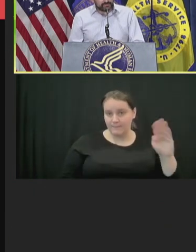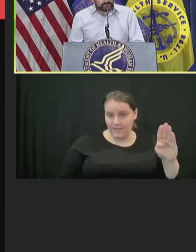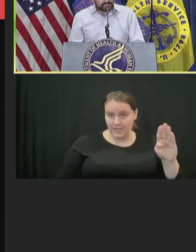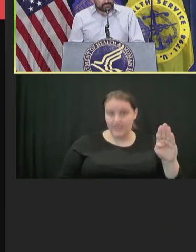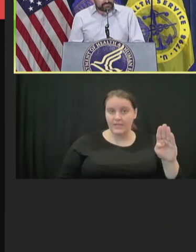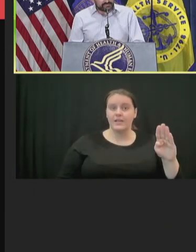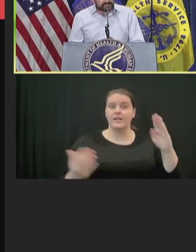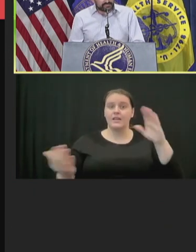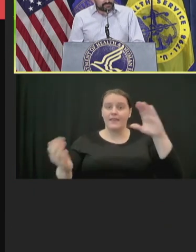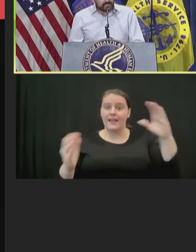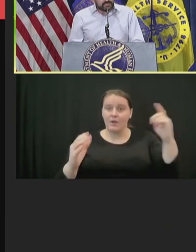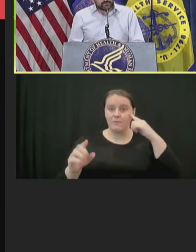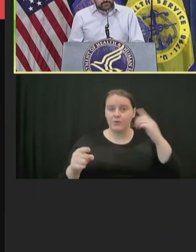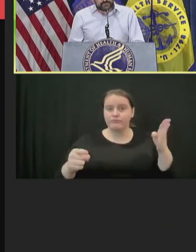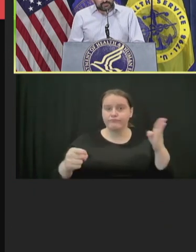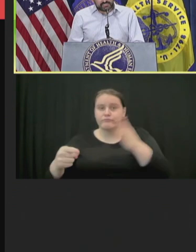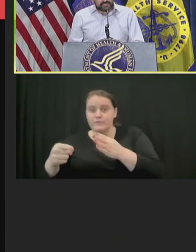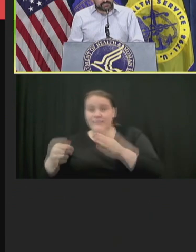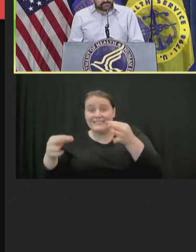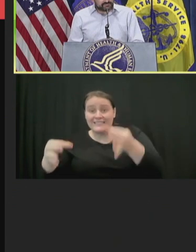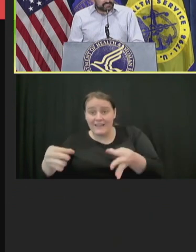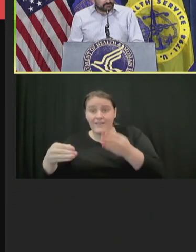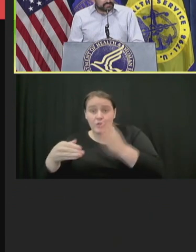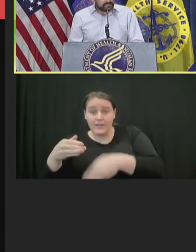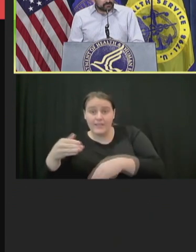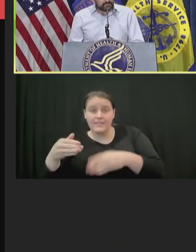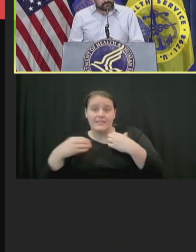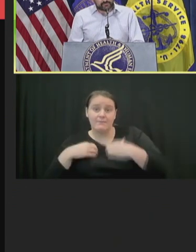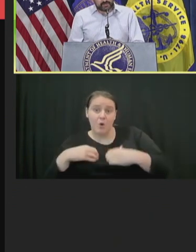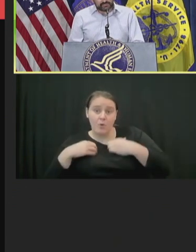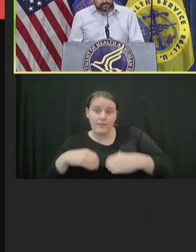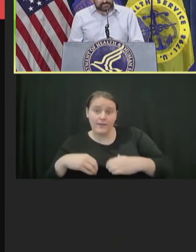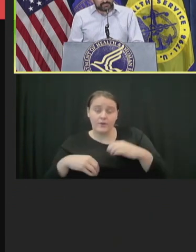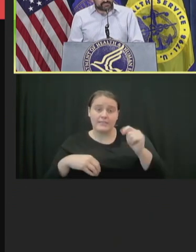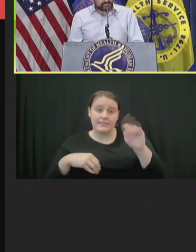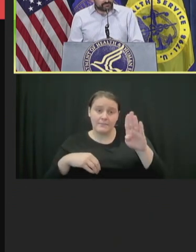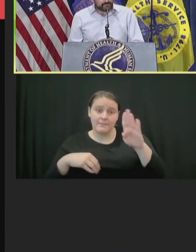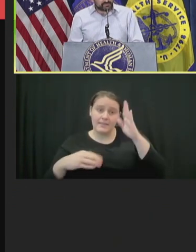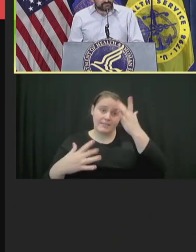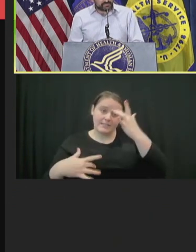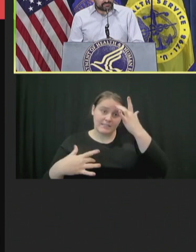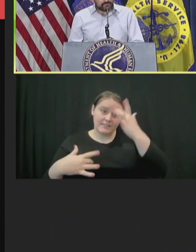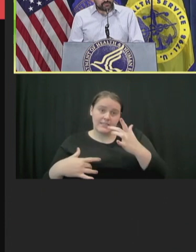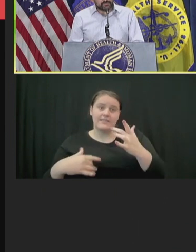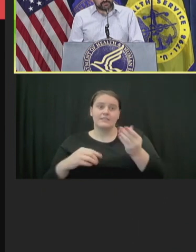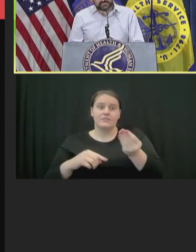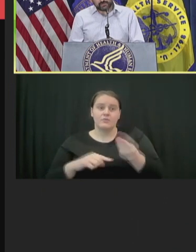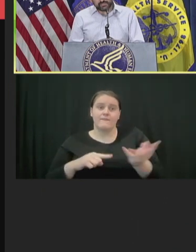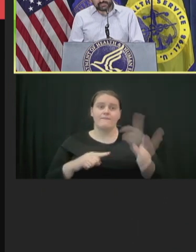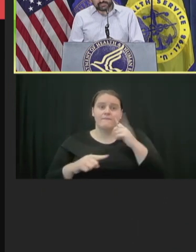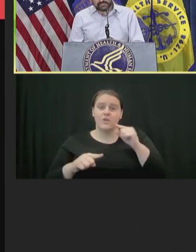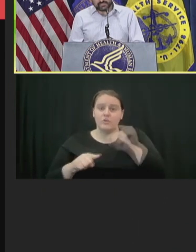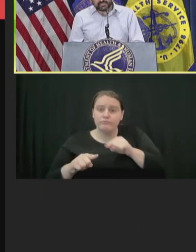TB disease, there were 13 cases of TB among those randomized to receive M72 compared to 26 TB cases